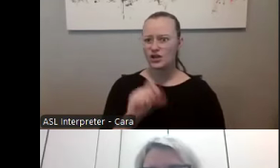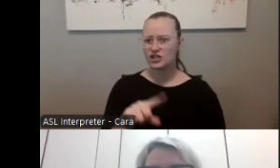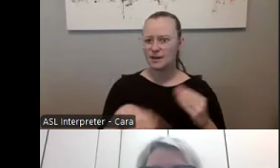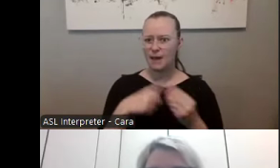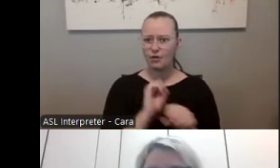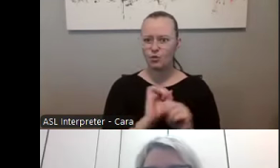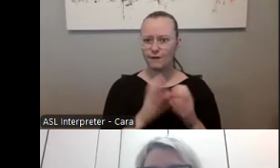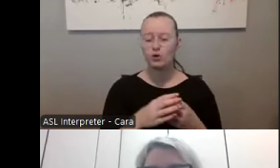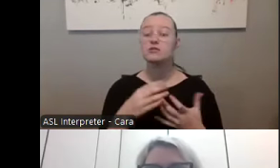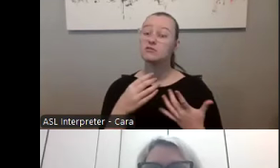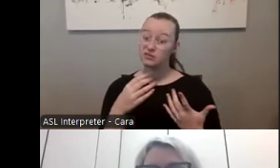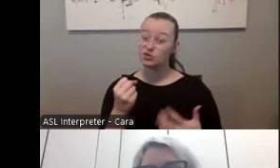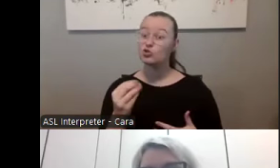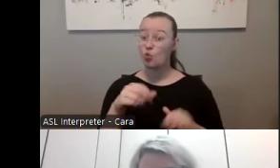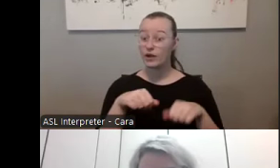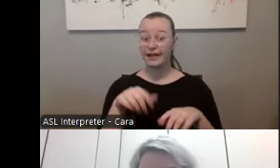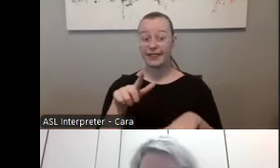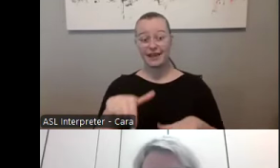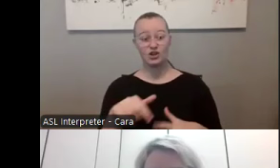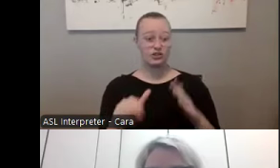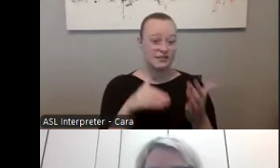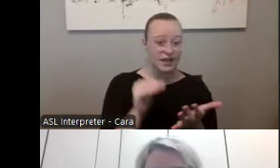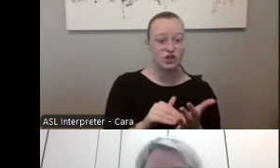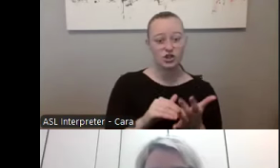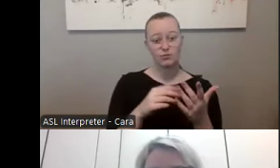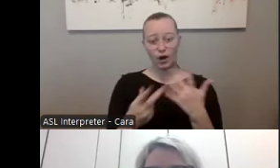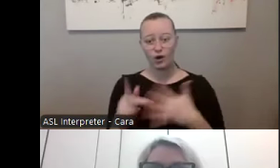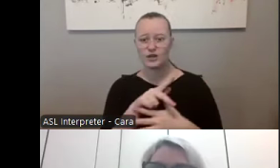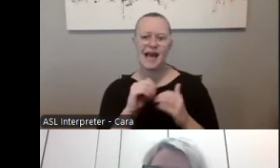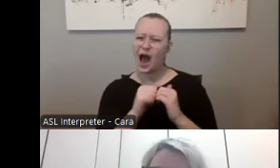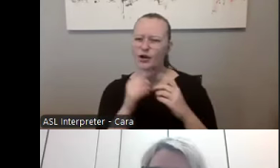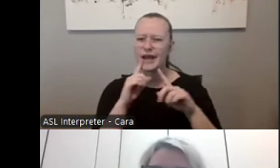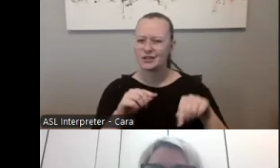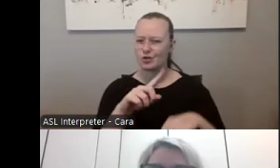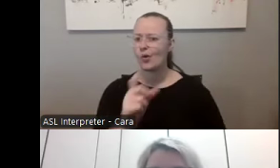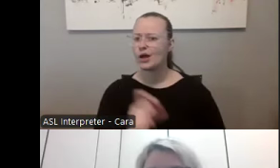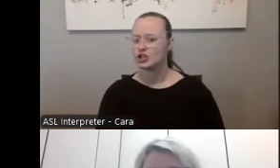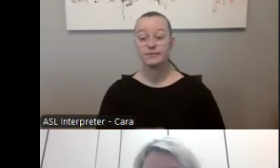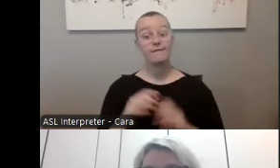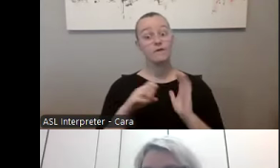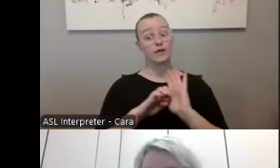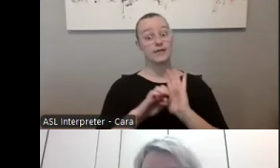could center our data priorities around answering those important questions. For example, we know that there's a growing